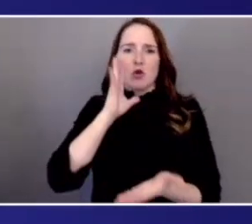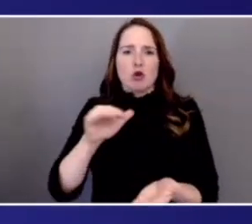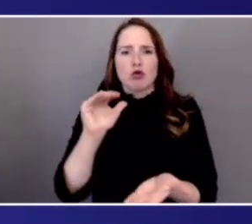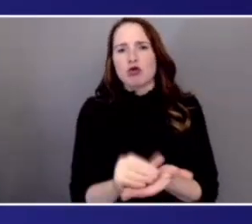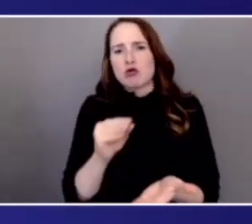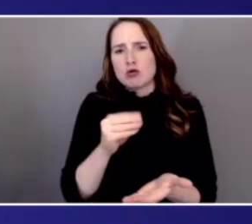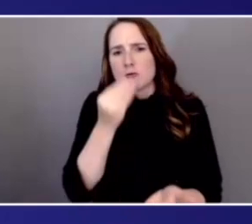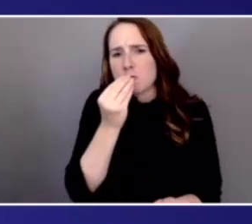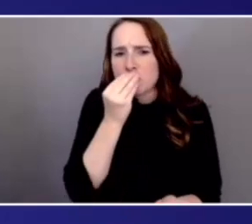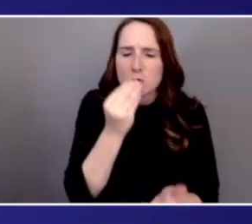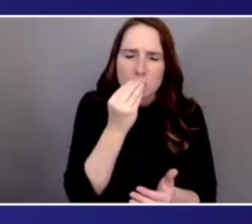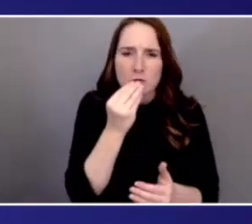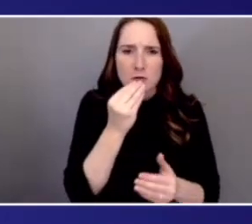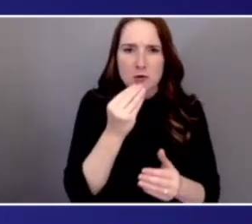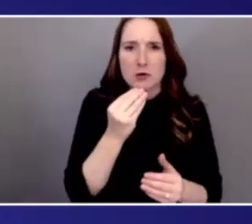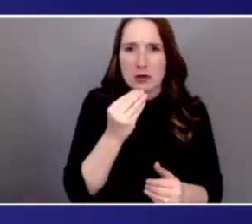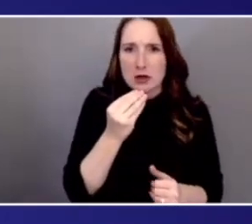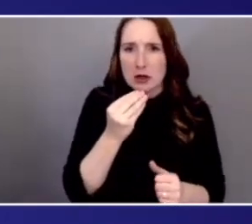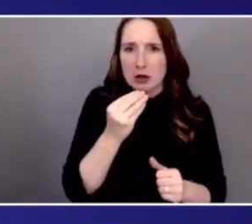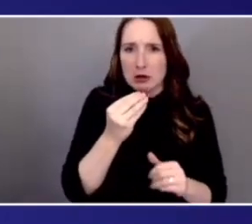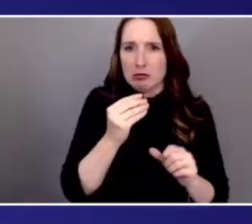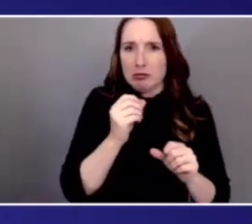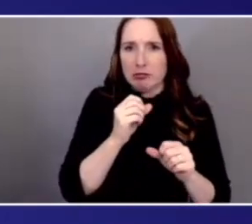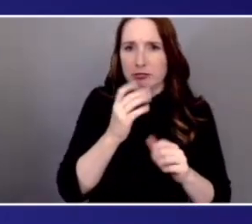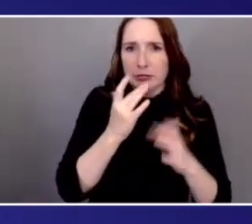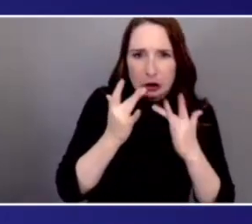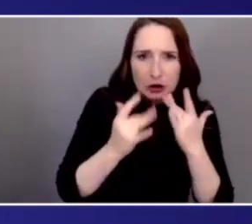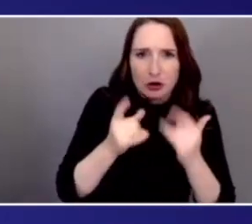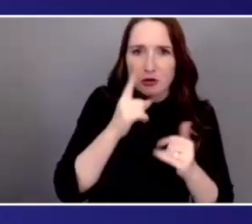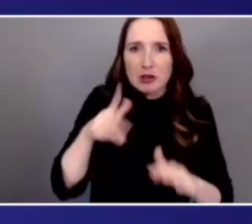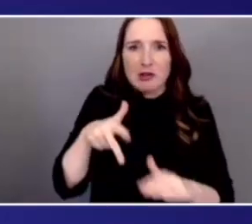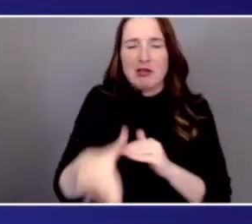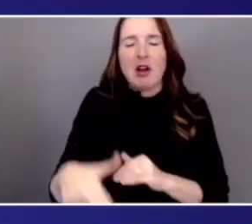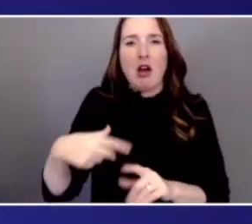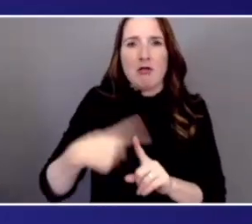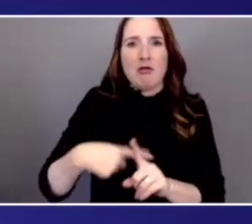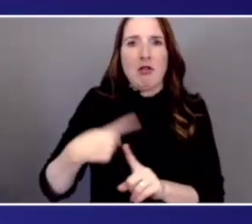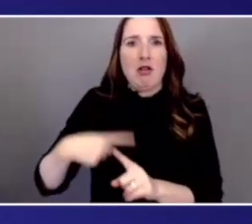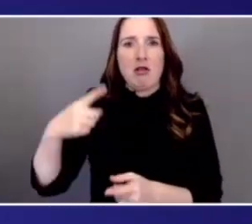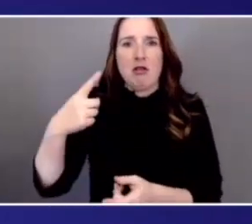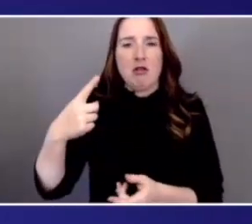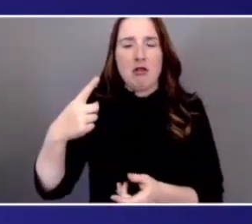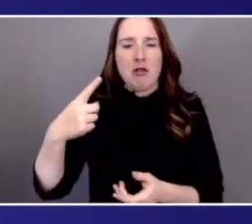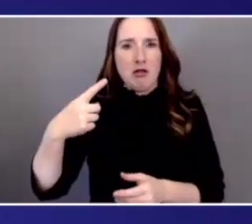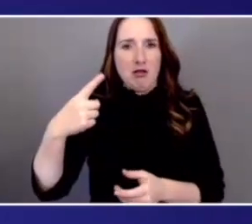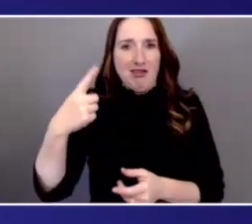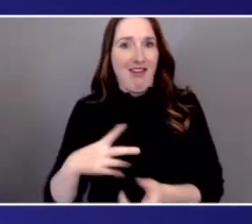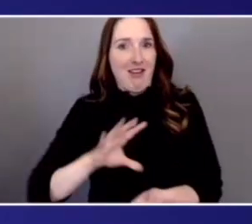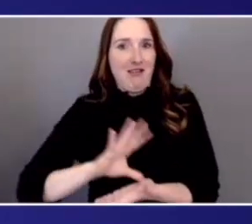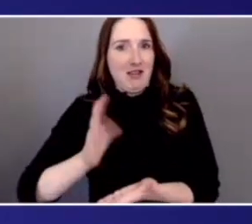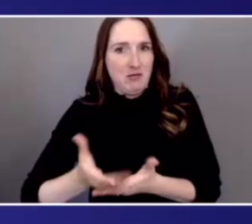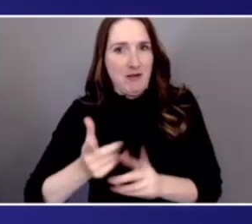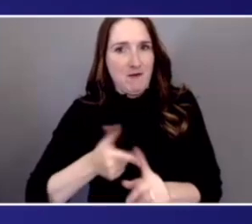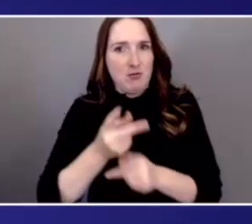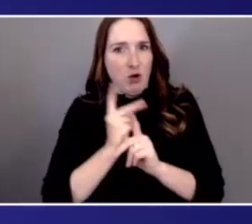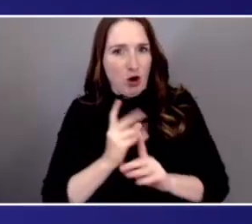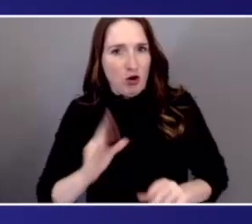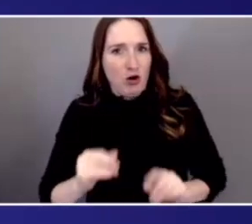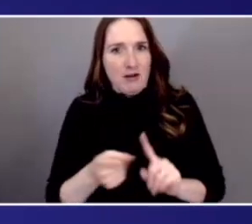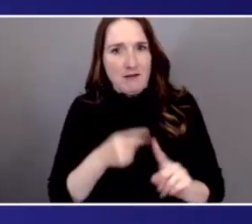It would cut monthly payments in half for many borrowers, protected borrowers from runaway balances. An expedited debt relief for borrowers with low balances.